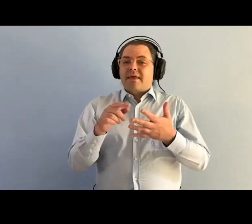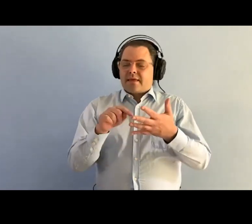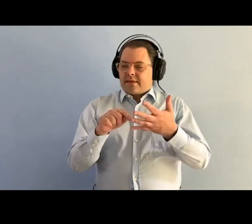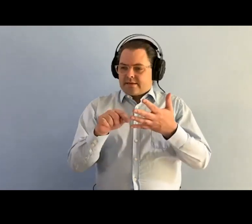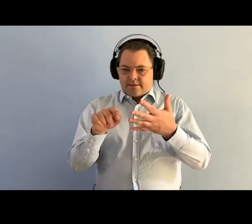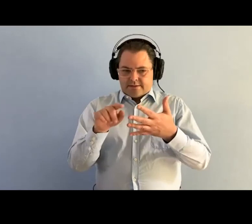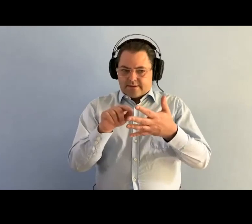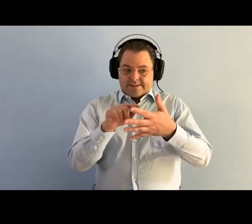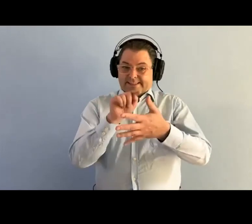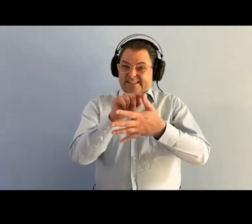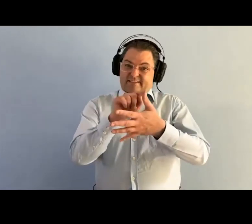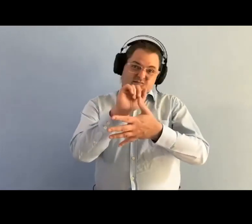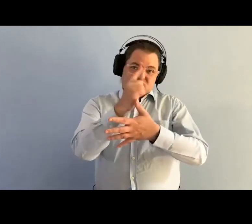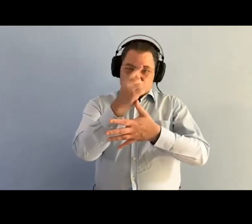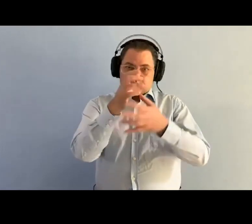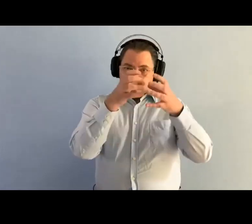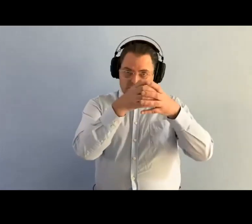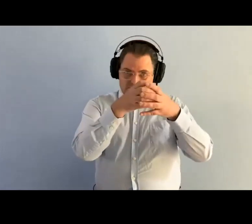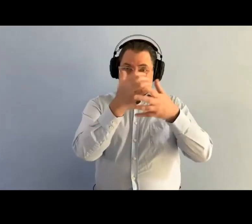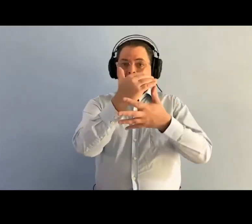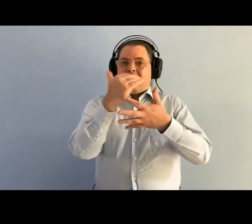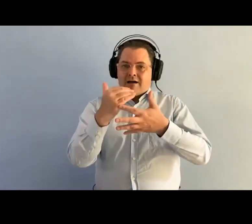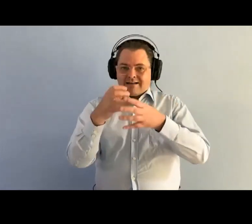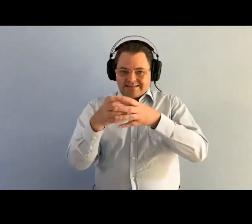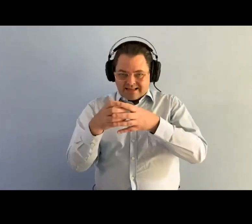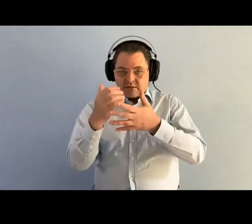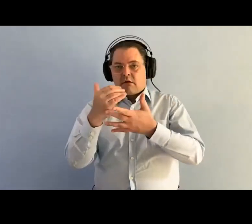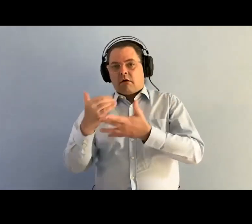that when certain persons are